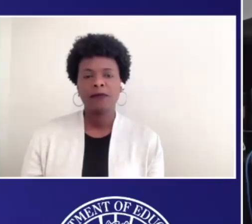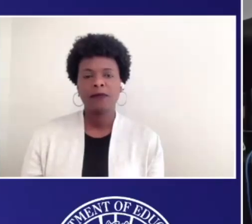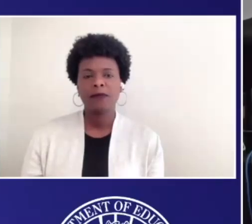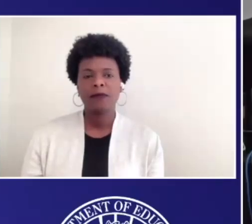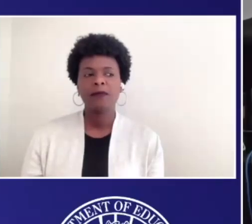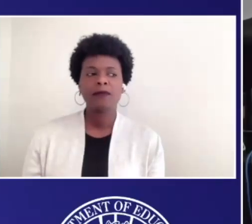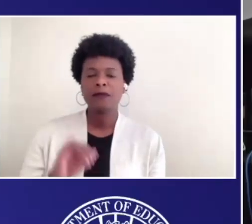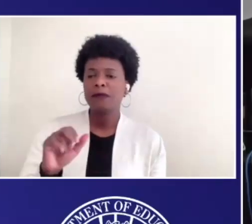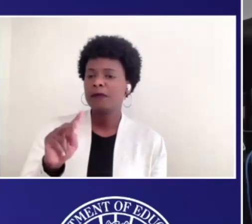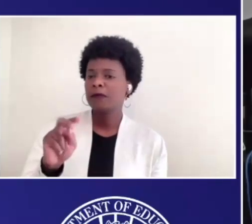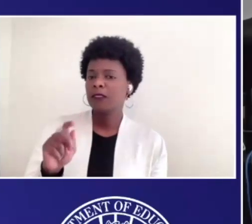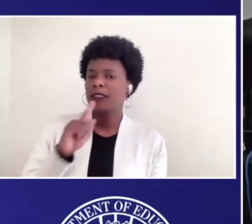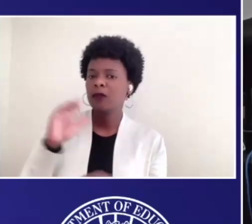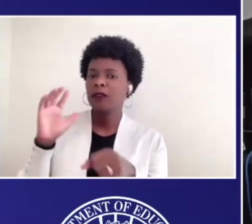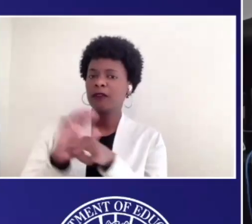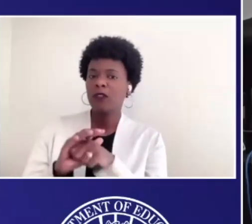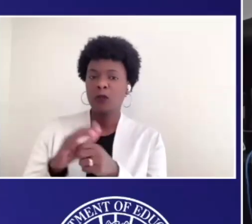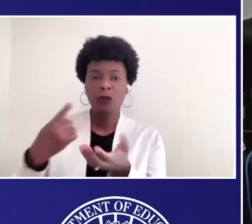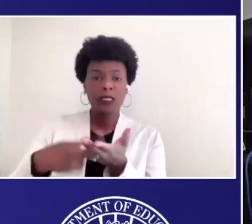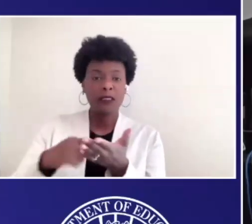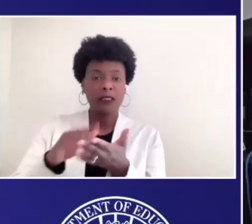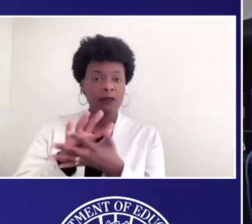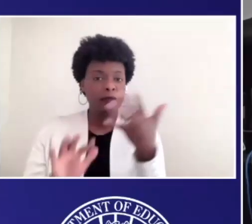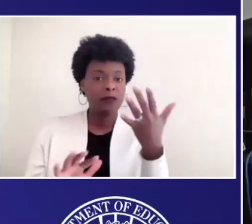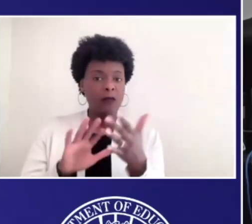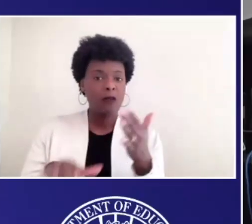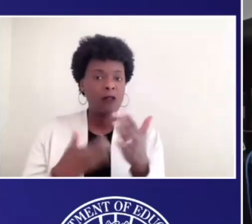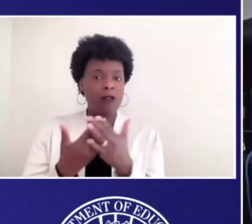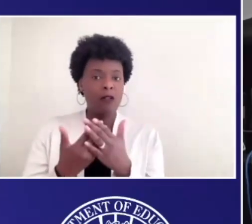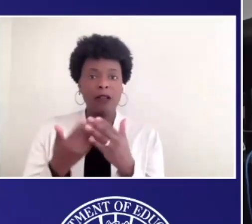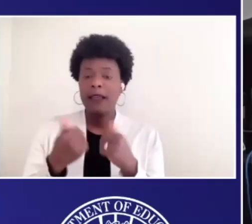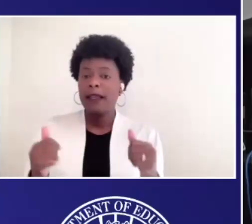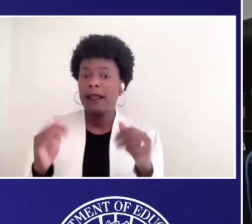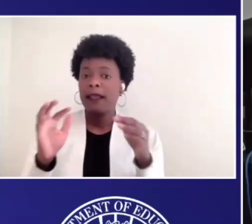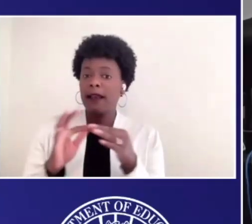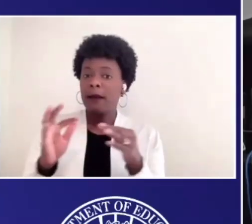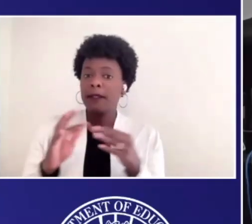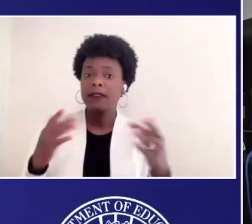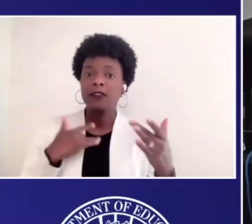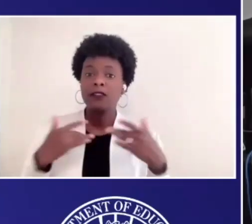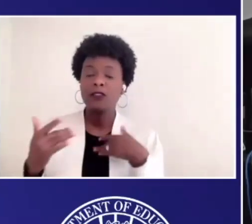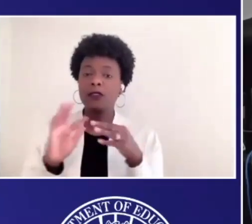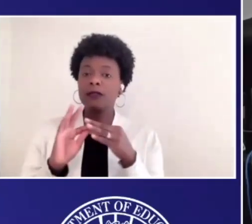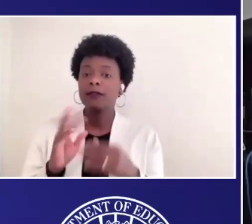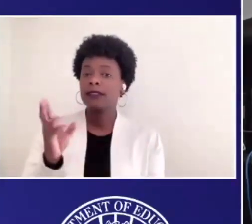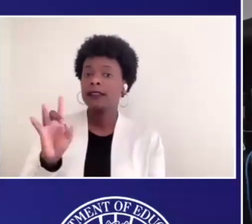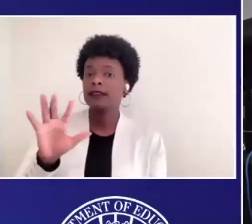Jake just confirmed we have discussed all of these. So, are there any comments and concerns on 685.208?